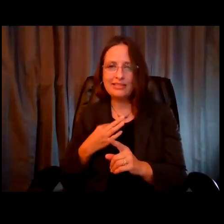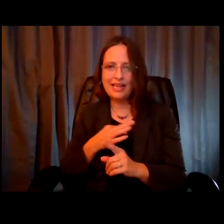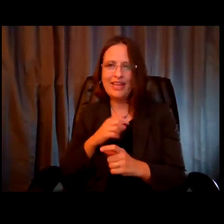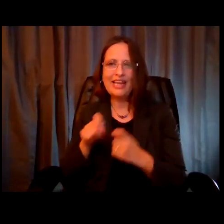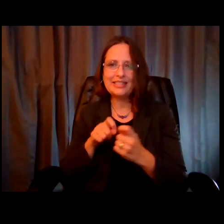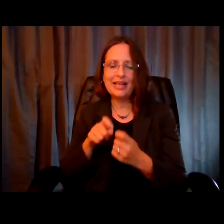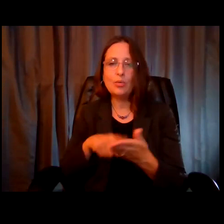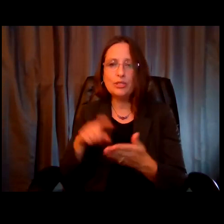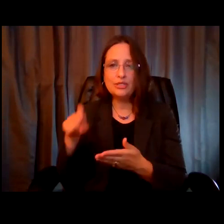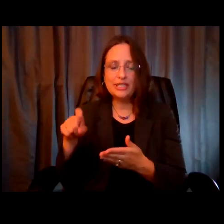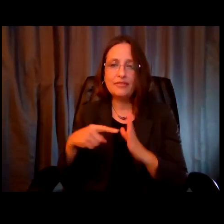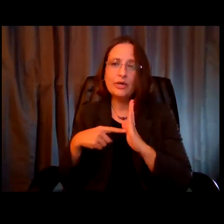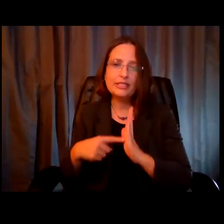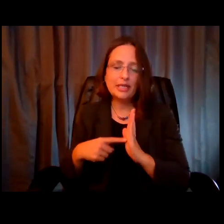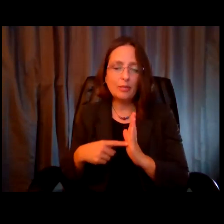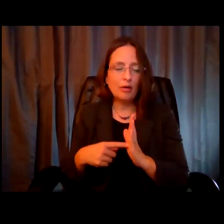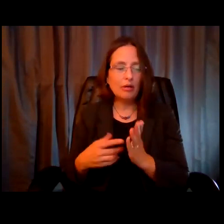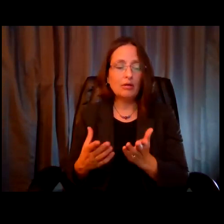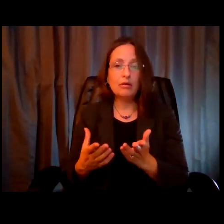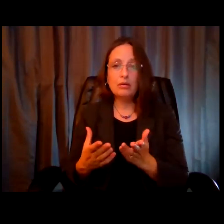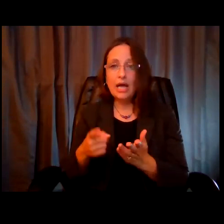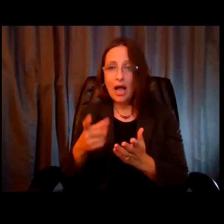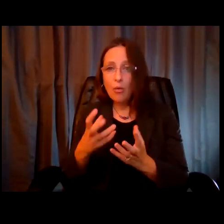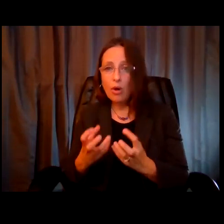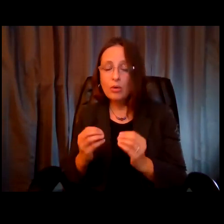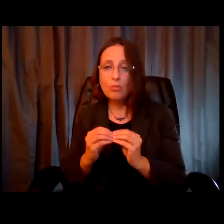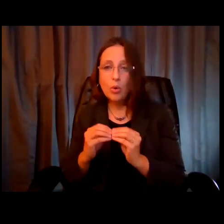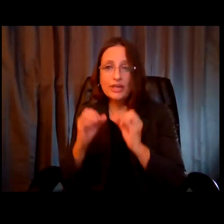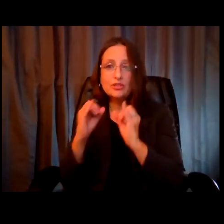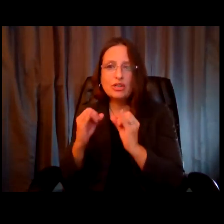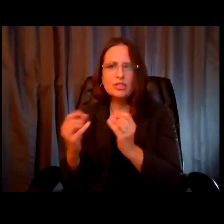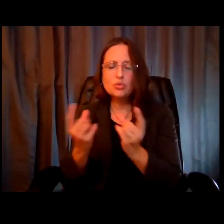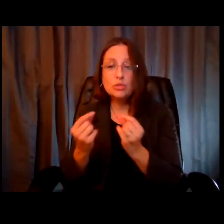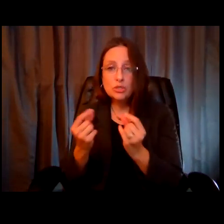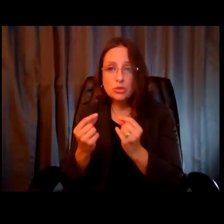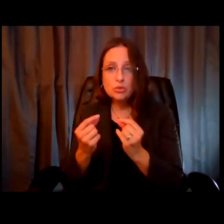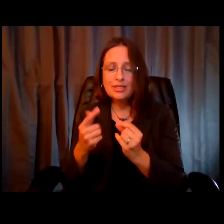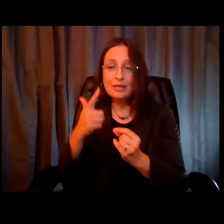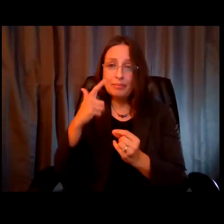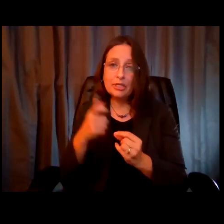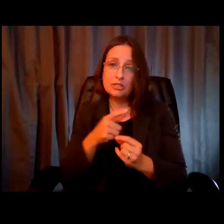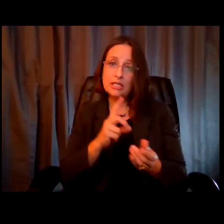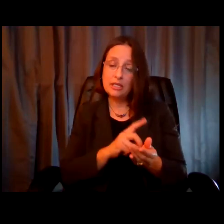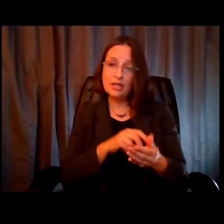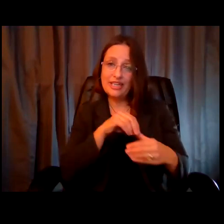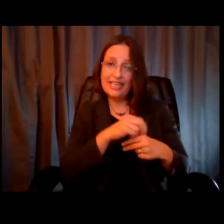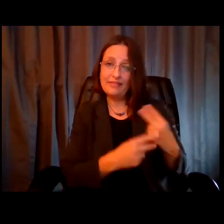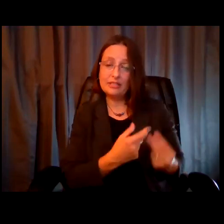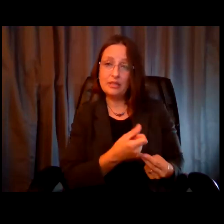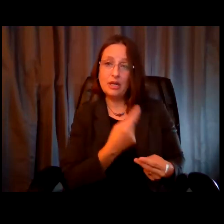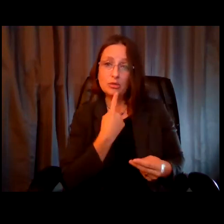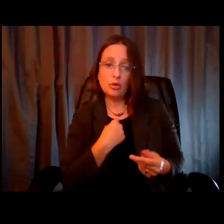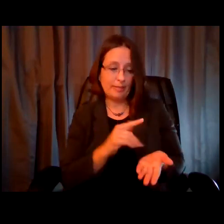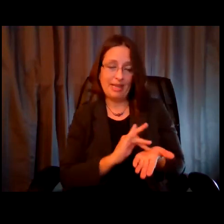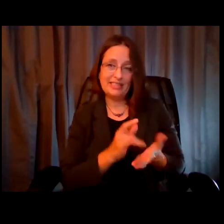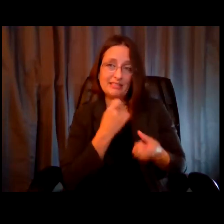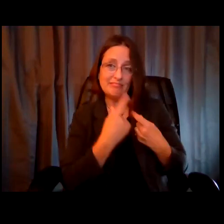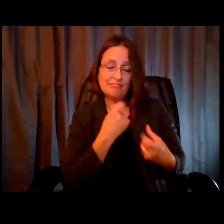ask for a reset, a do over, maybe that would be a post visit, considering a video visit,